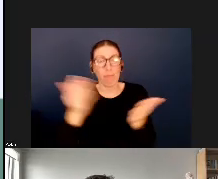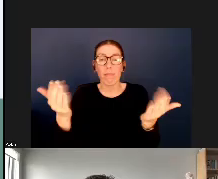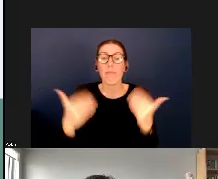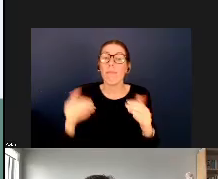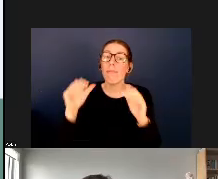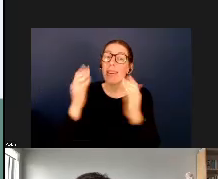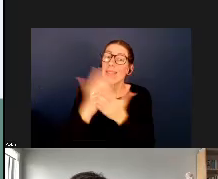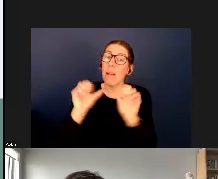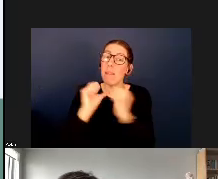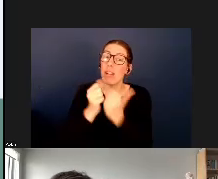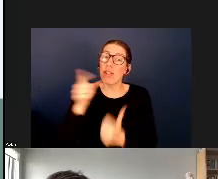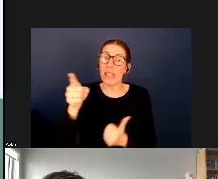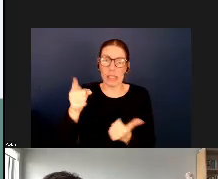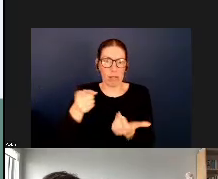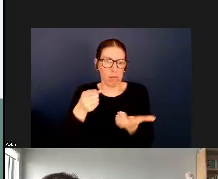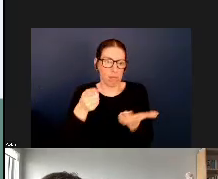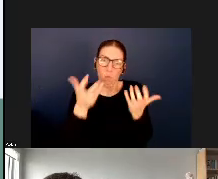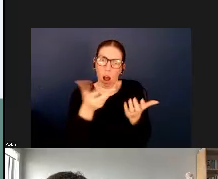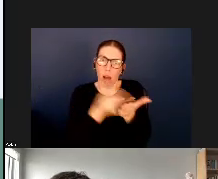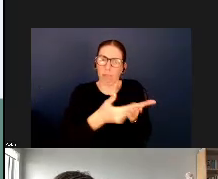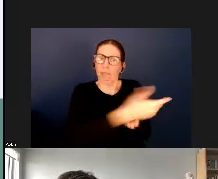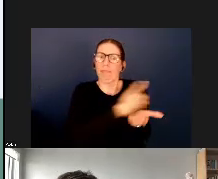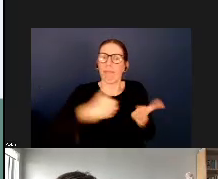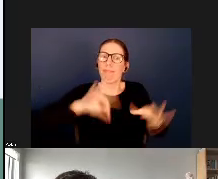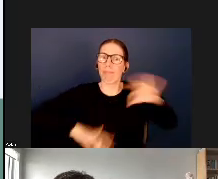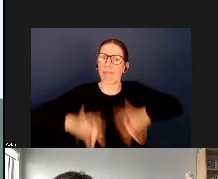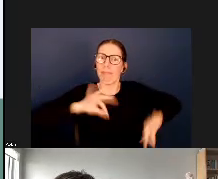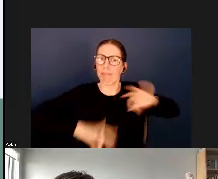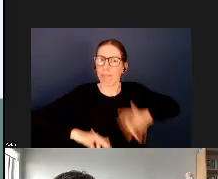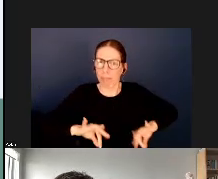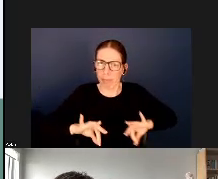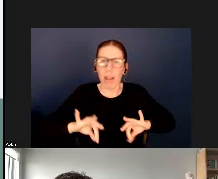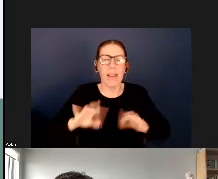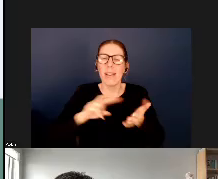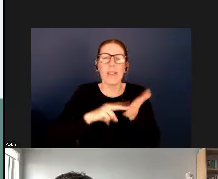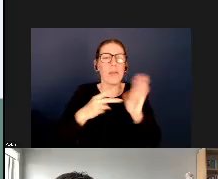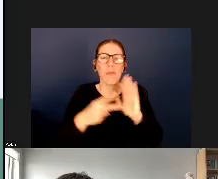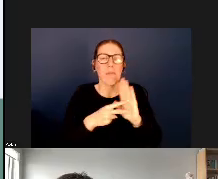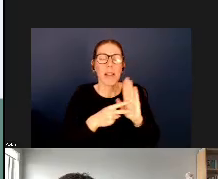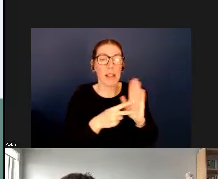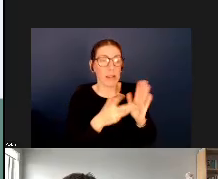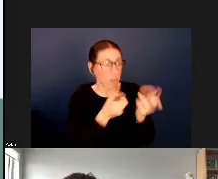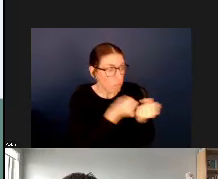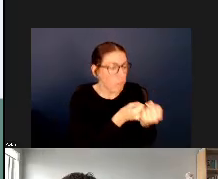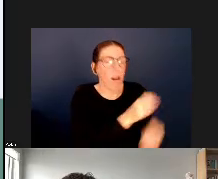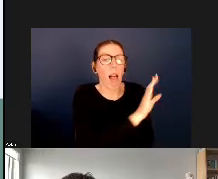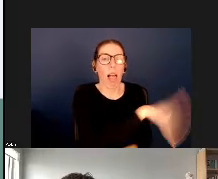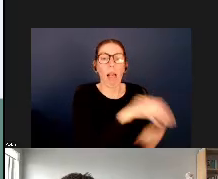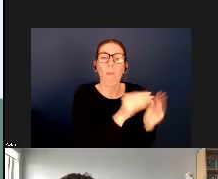um going to be leaning in the direction of austerity or efficiency models to manage care.